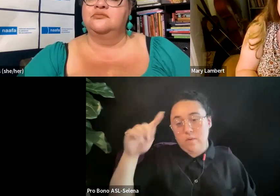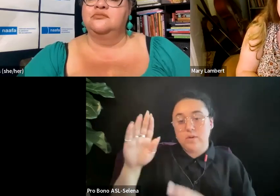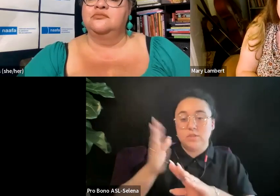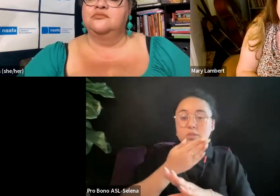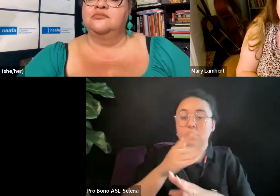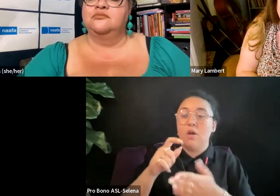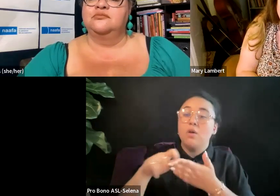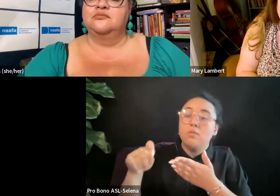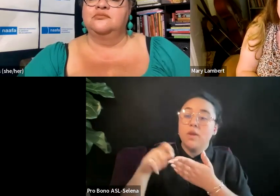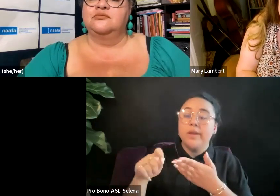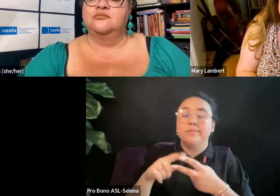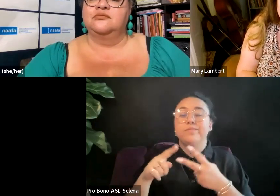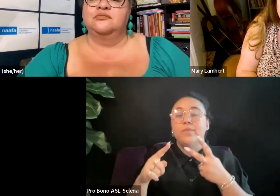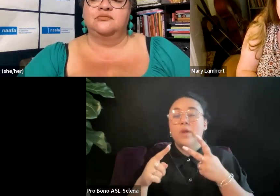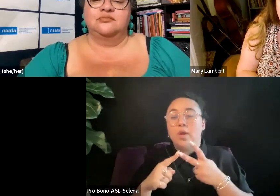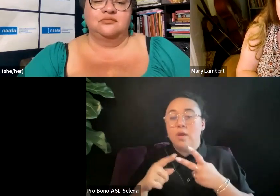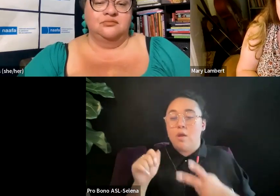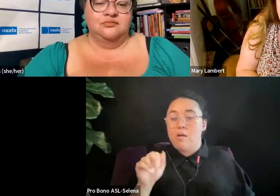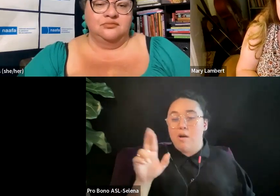It was pivotal for me